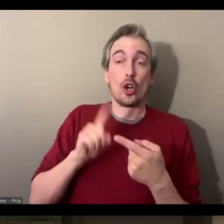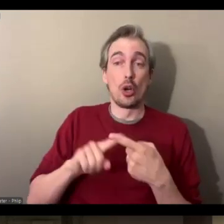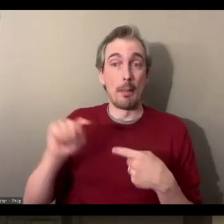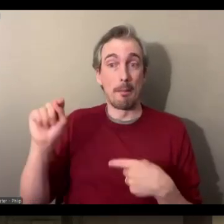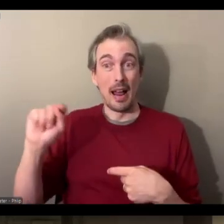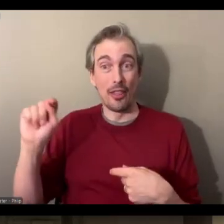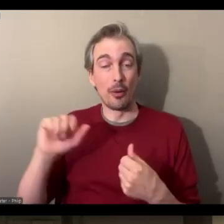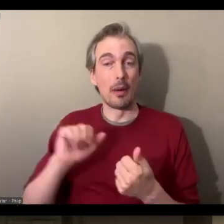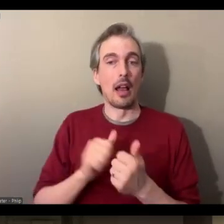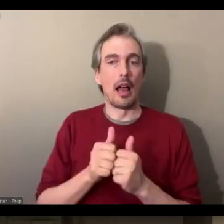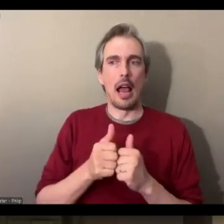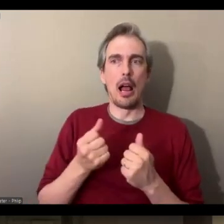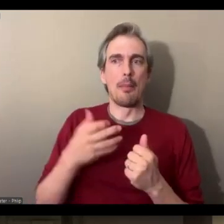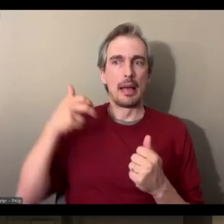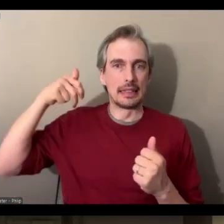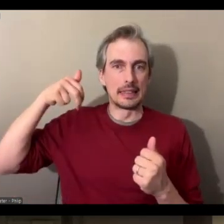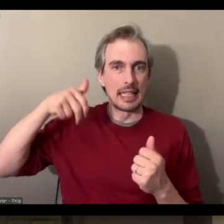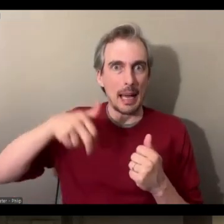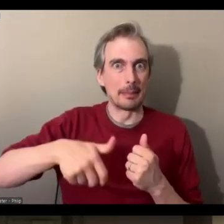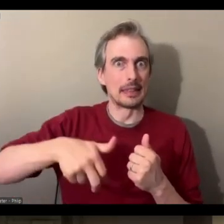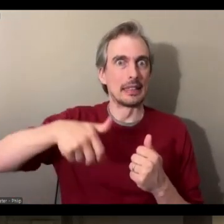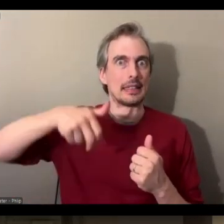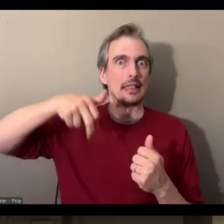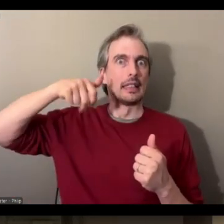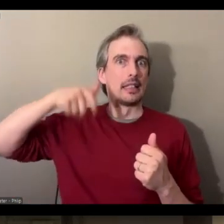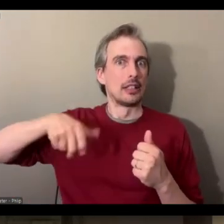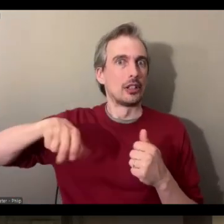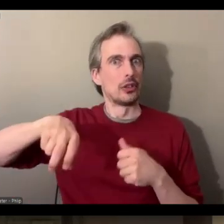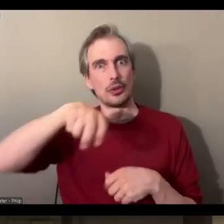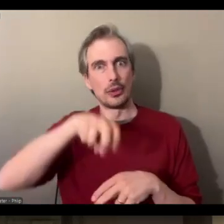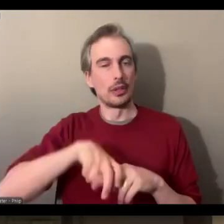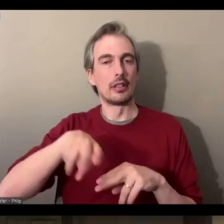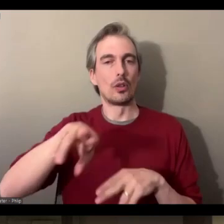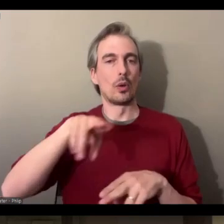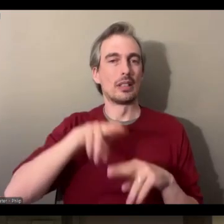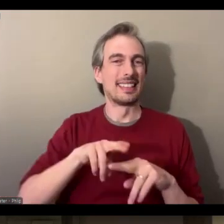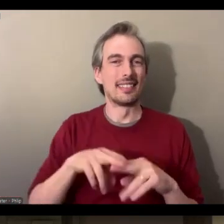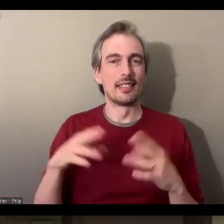navigate in order to get to your seat? All of these things. Super important. And you have to